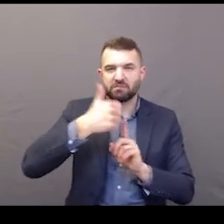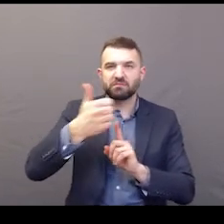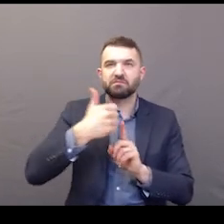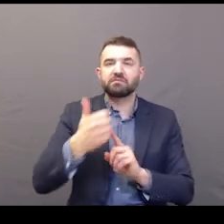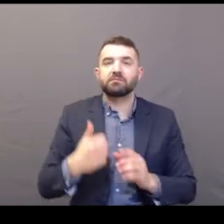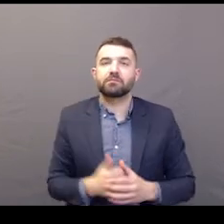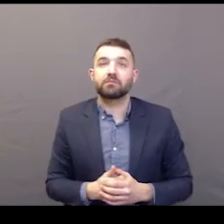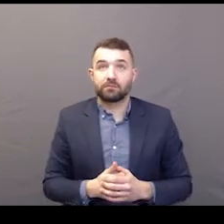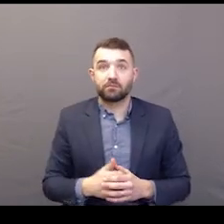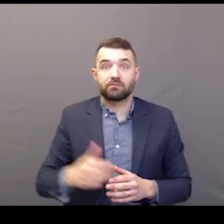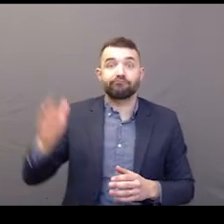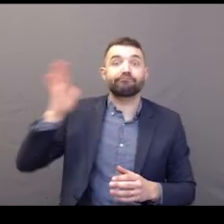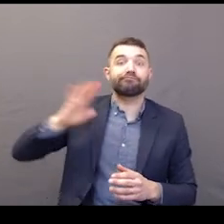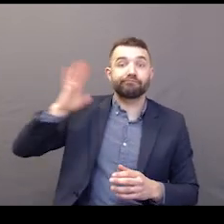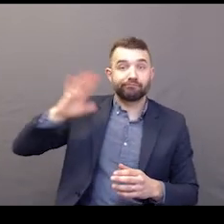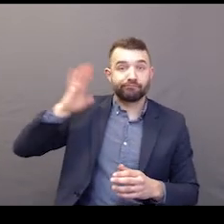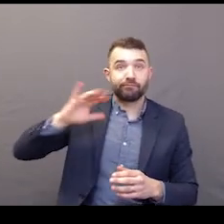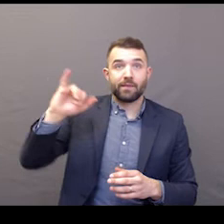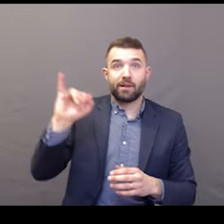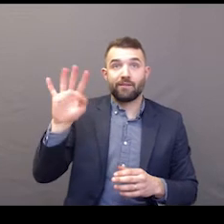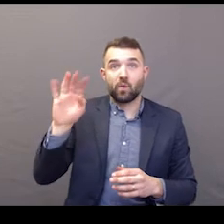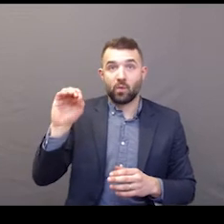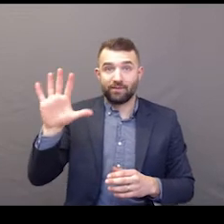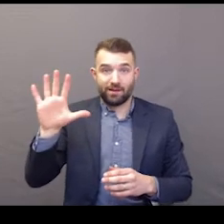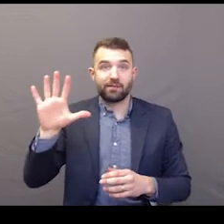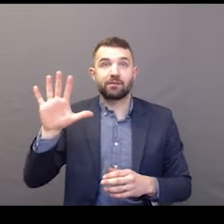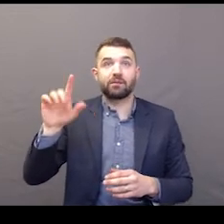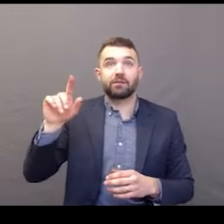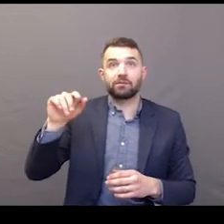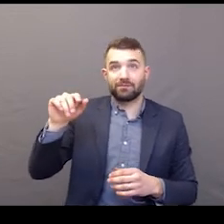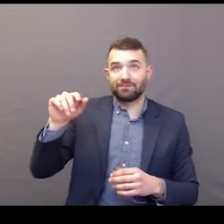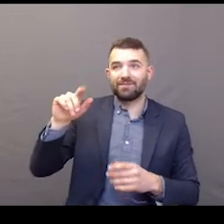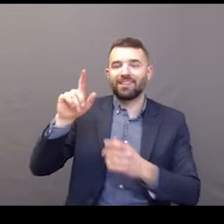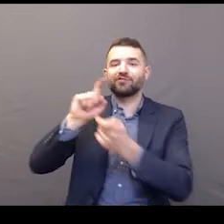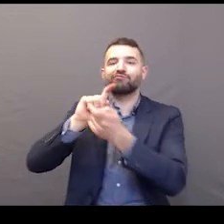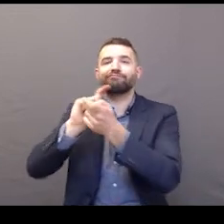I-405/NE 195th interchange to the SR 522/I-405 interchange,